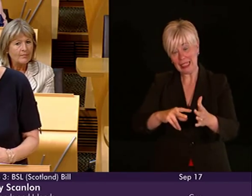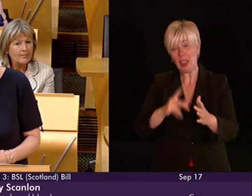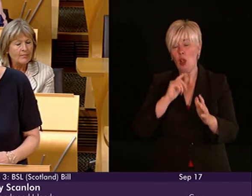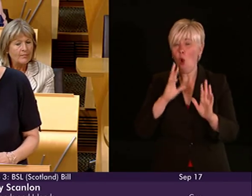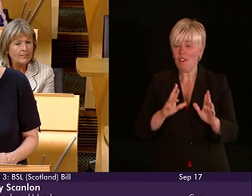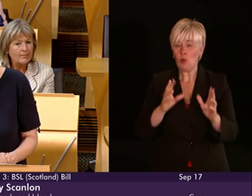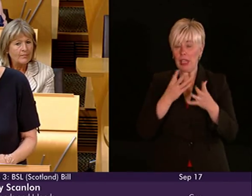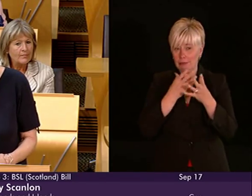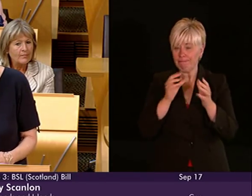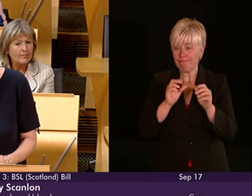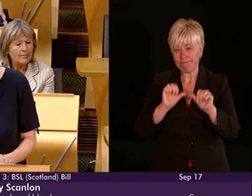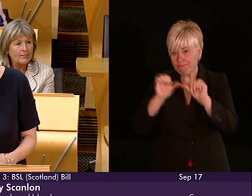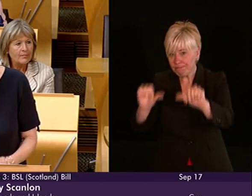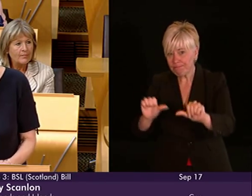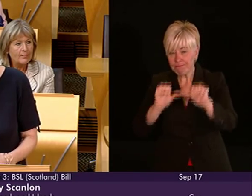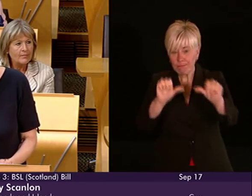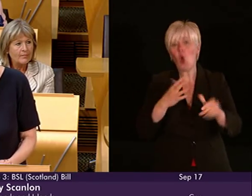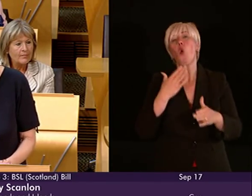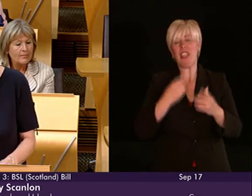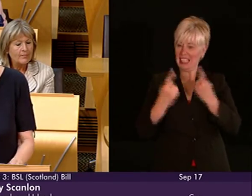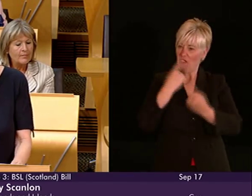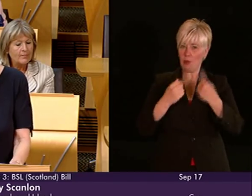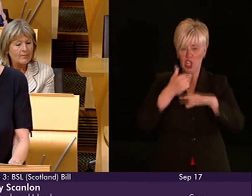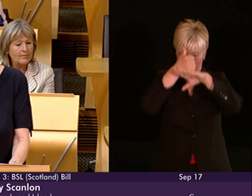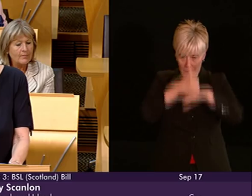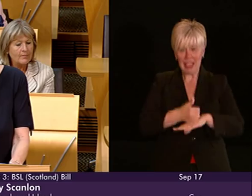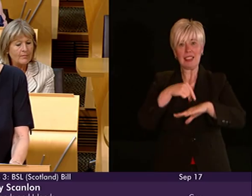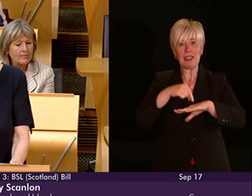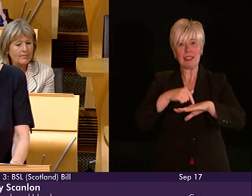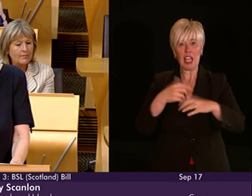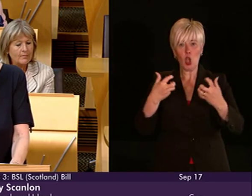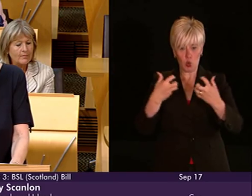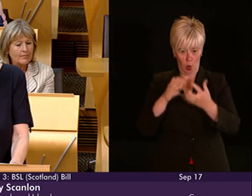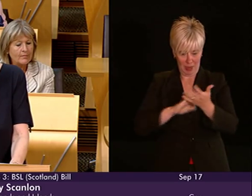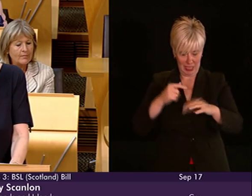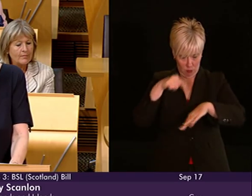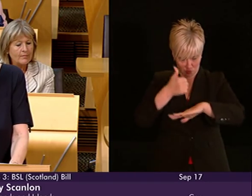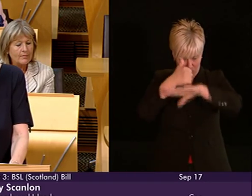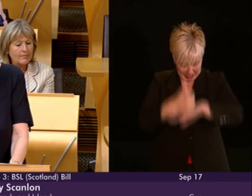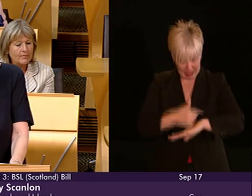Accurate baseline data is essential for the bill to achieve the success that we all hope